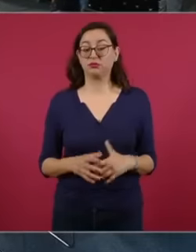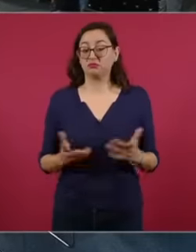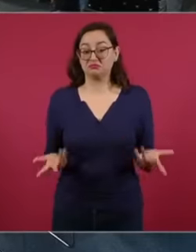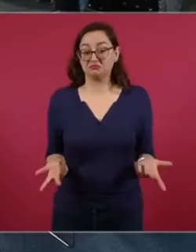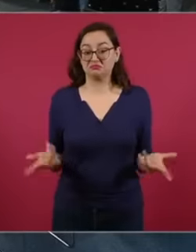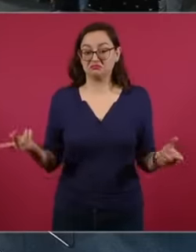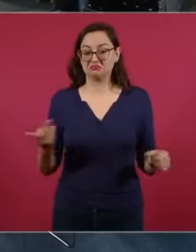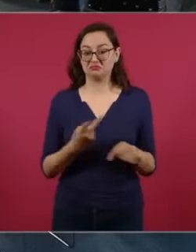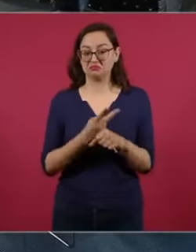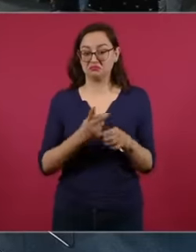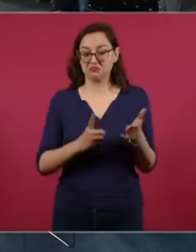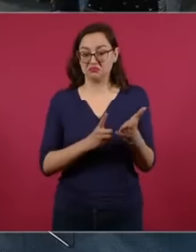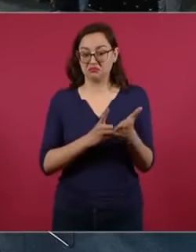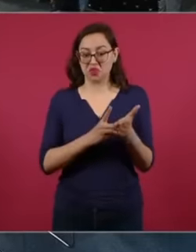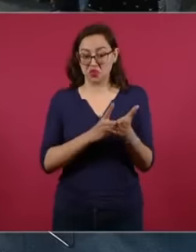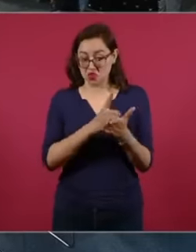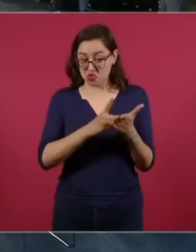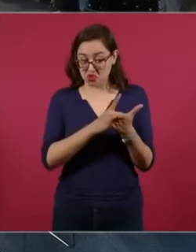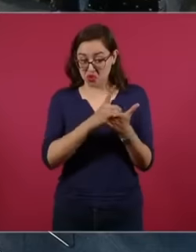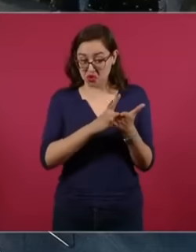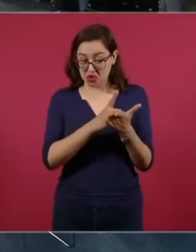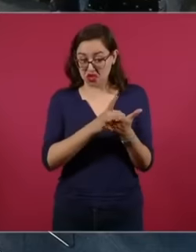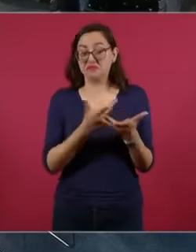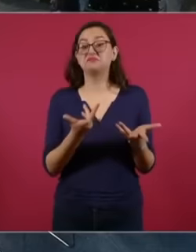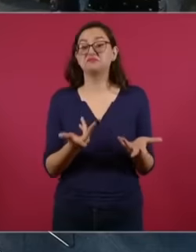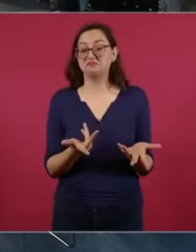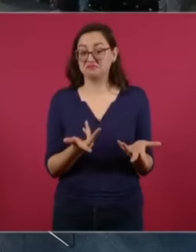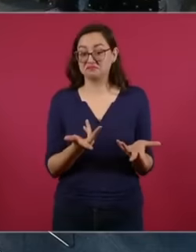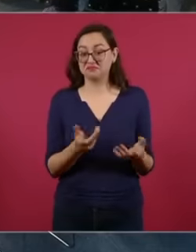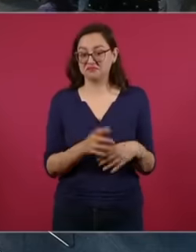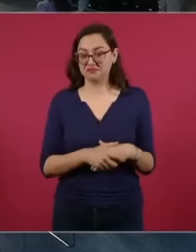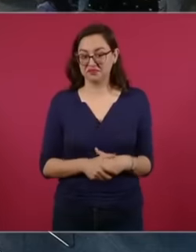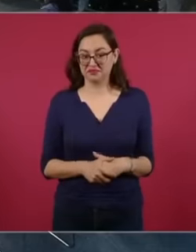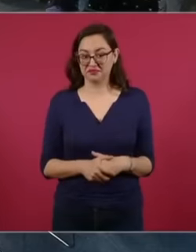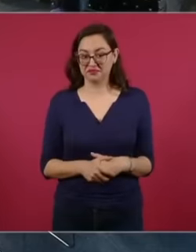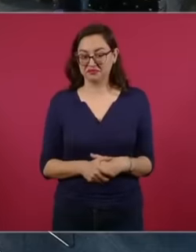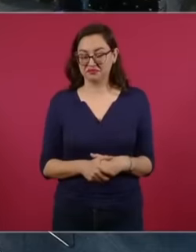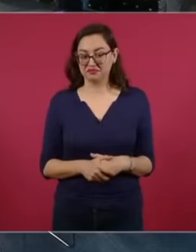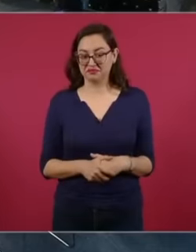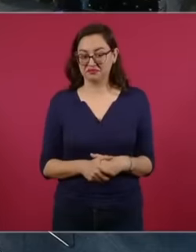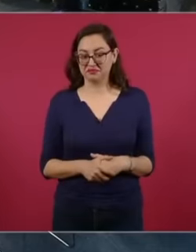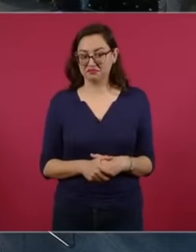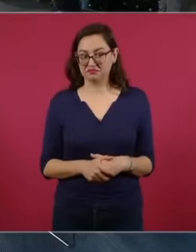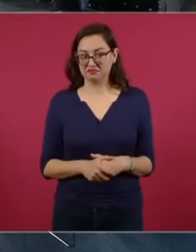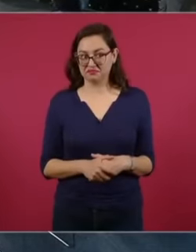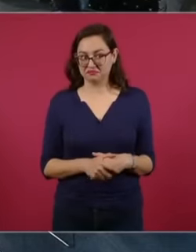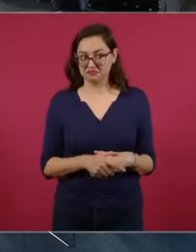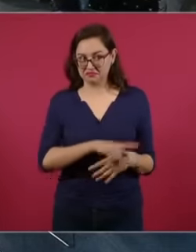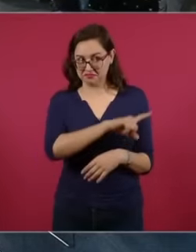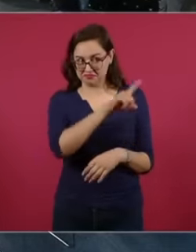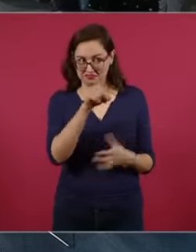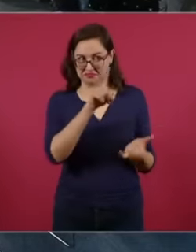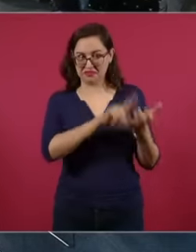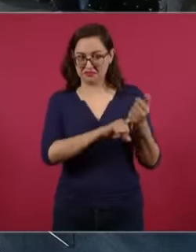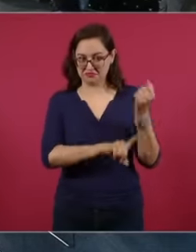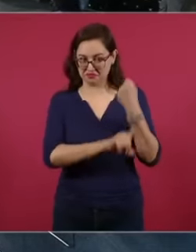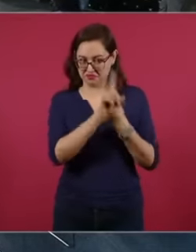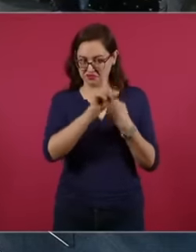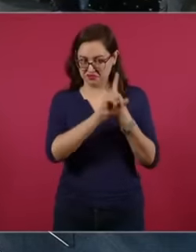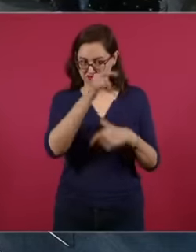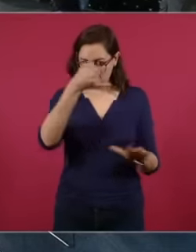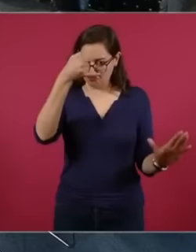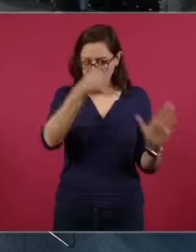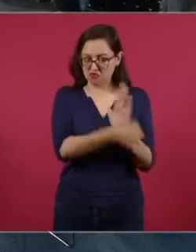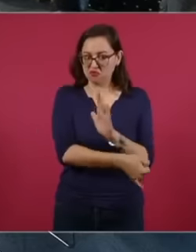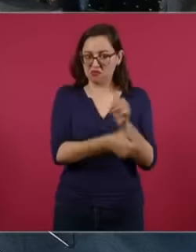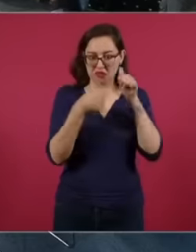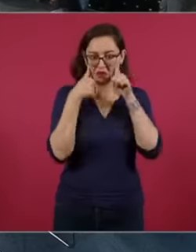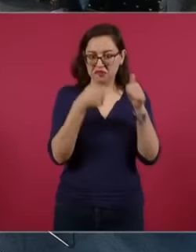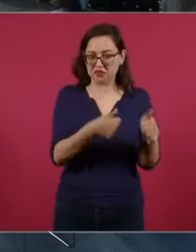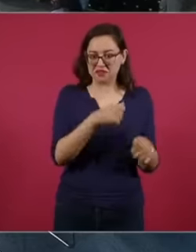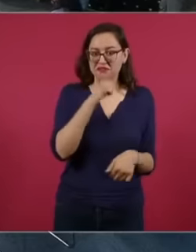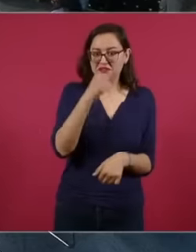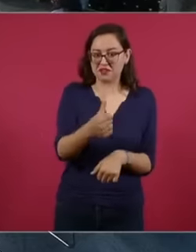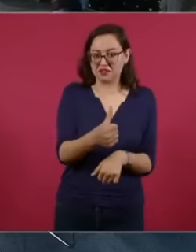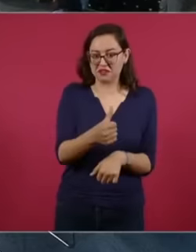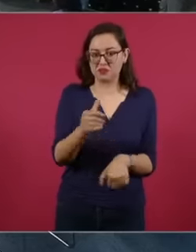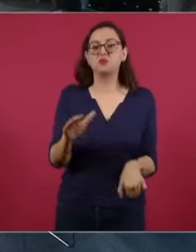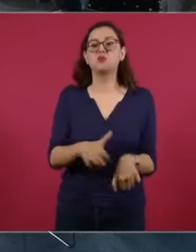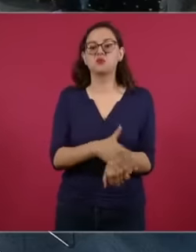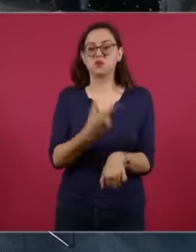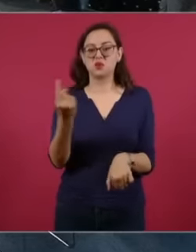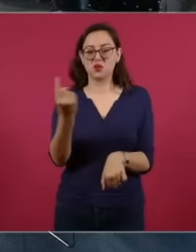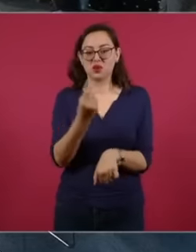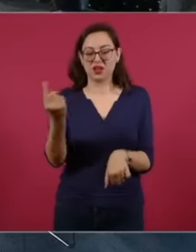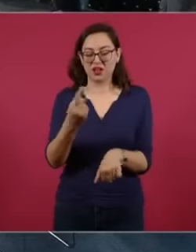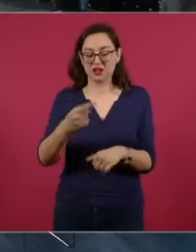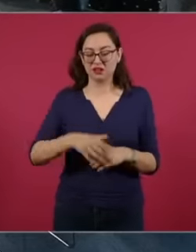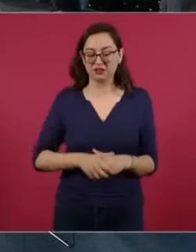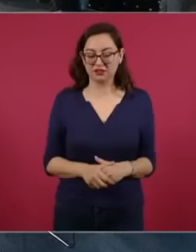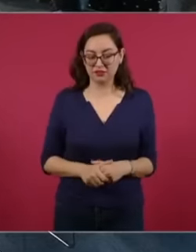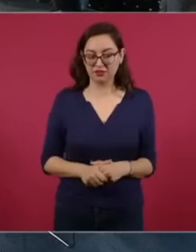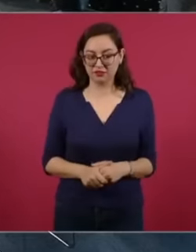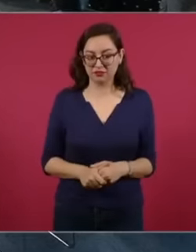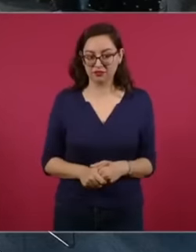is happening